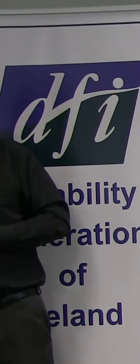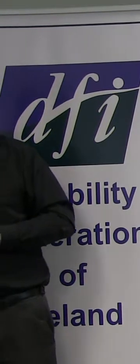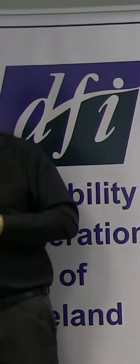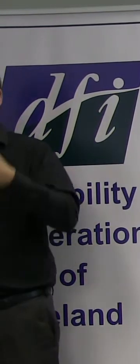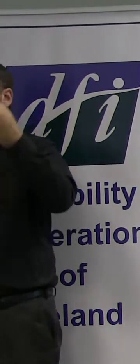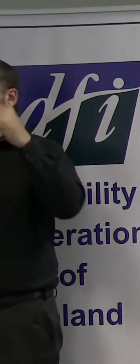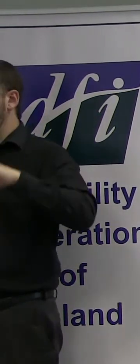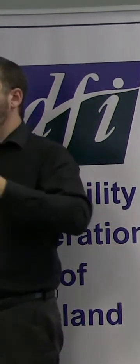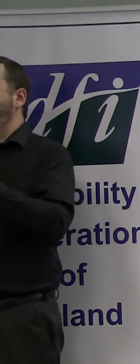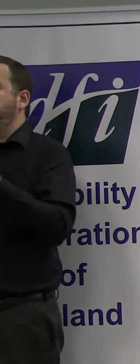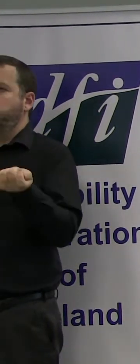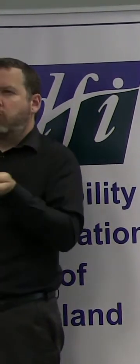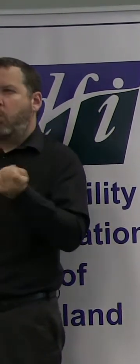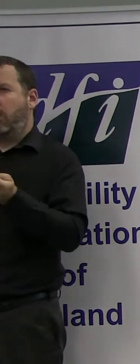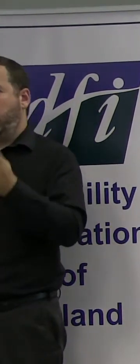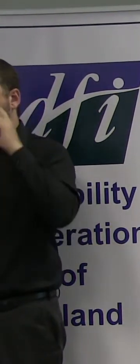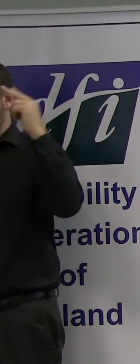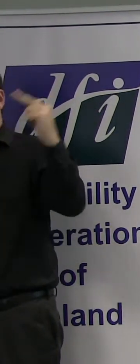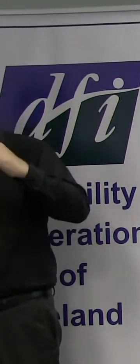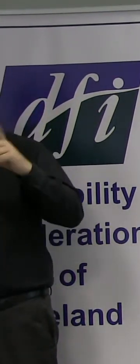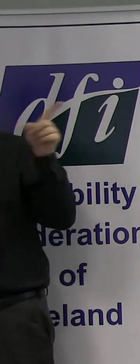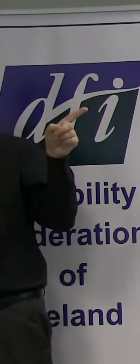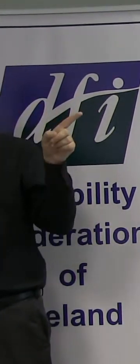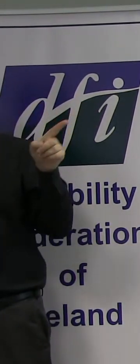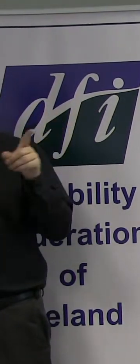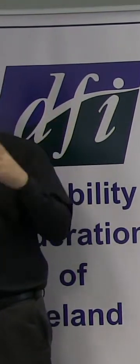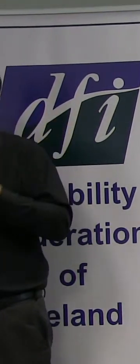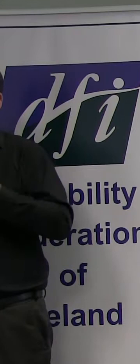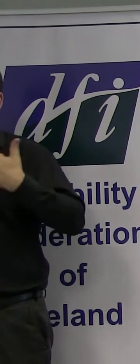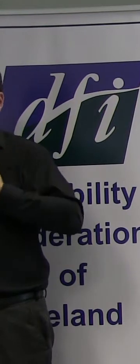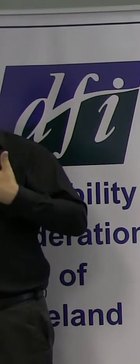Arjun allows concealed area and political campaigning convene I just